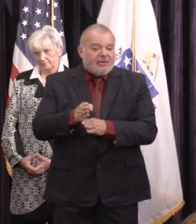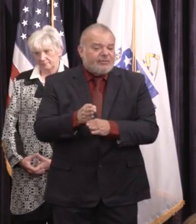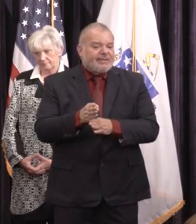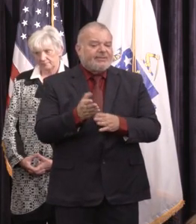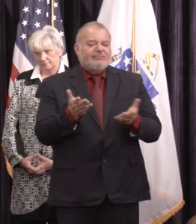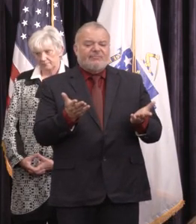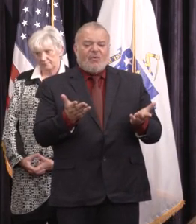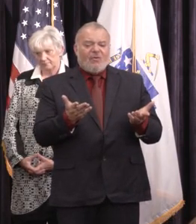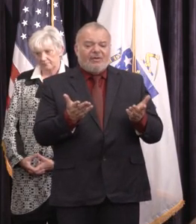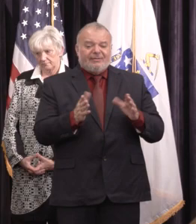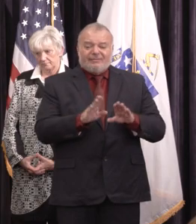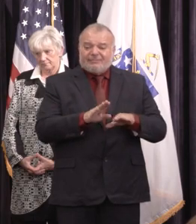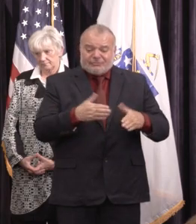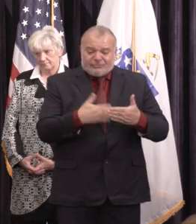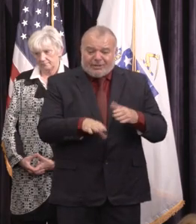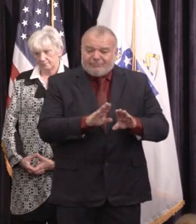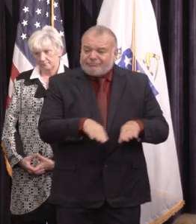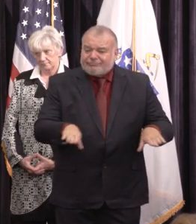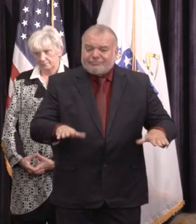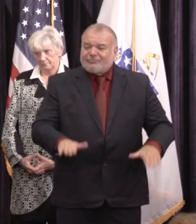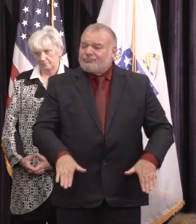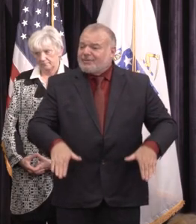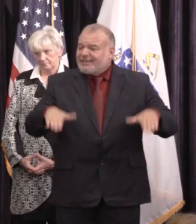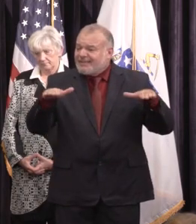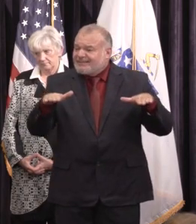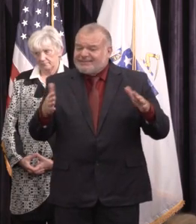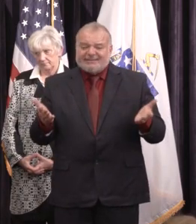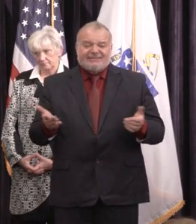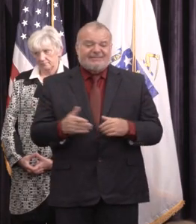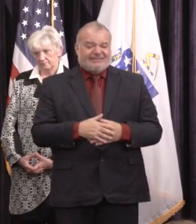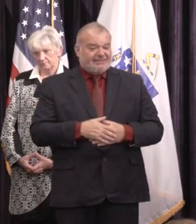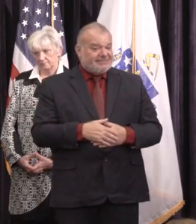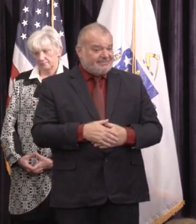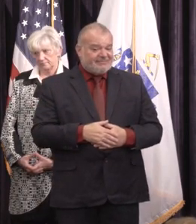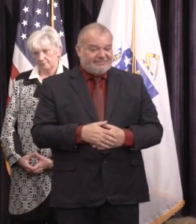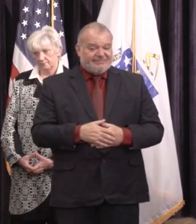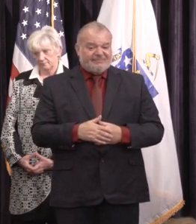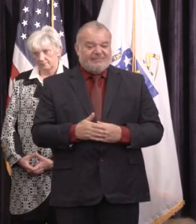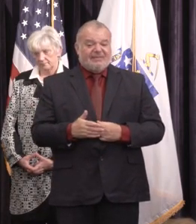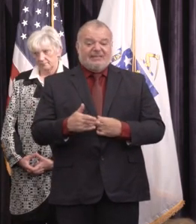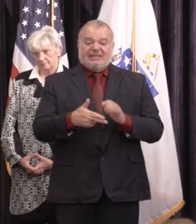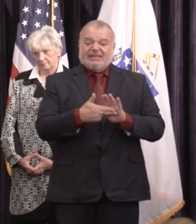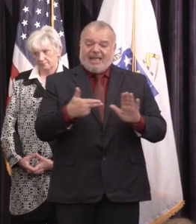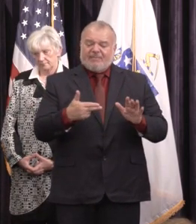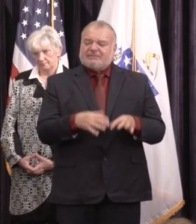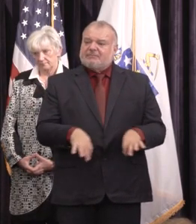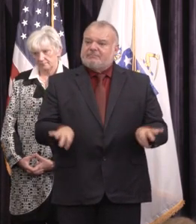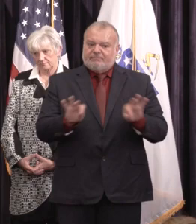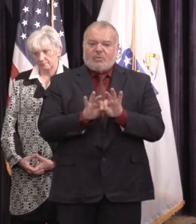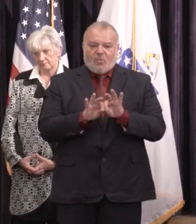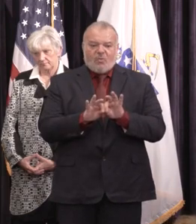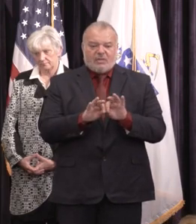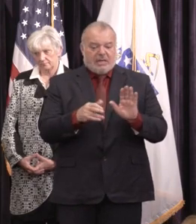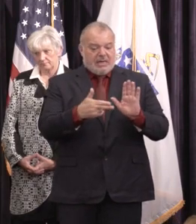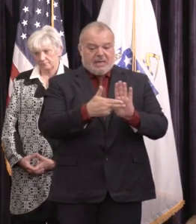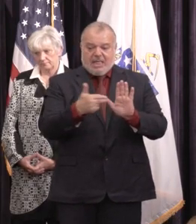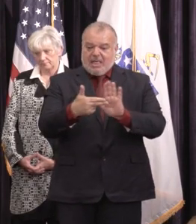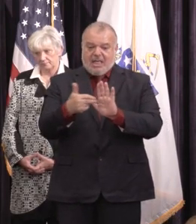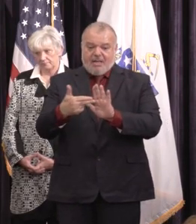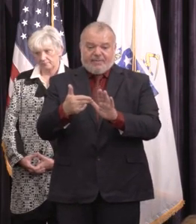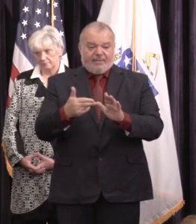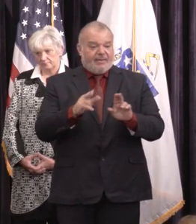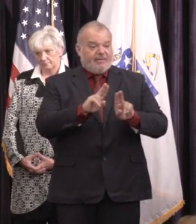is about. And names matter because the labelling stigma is real and there are any number of